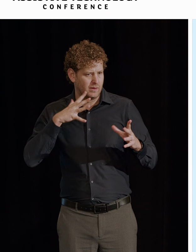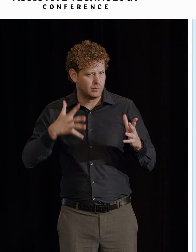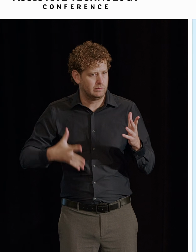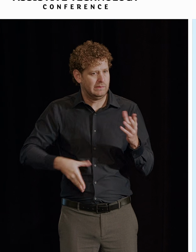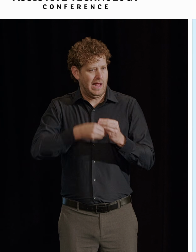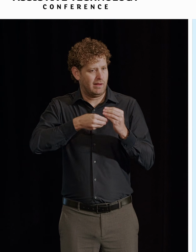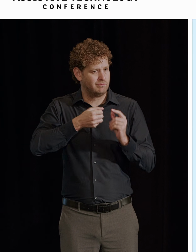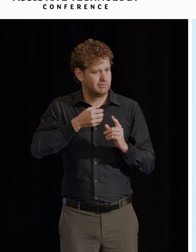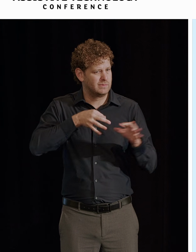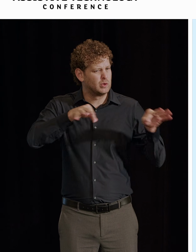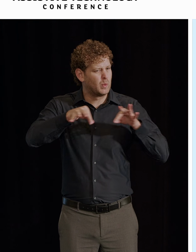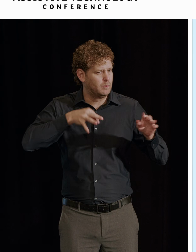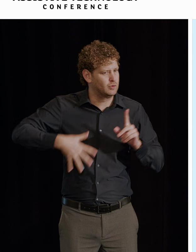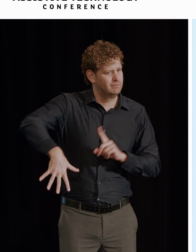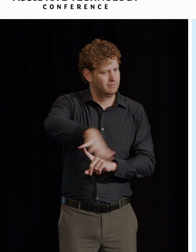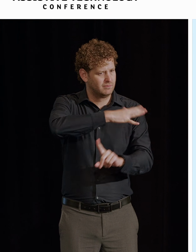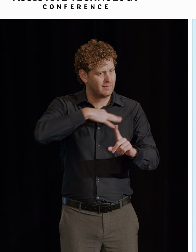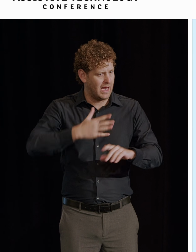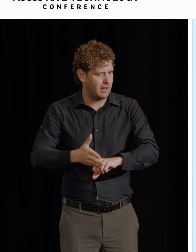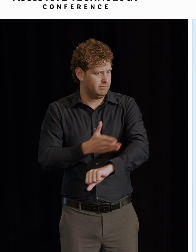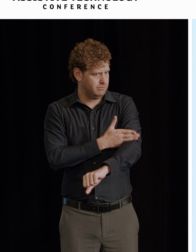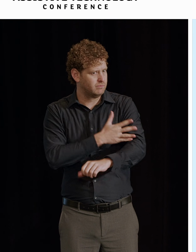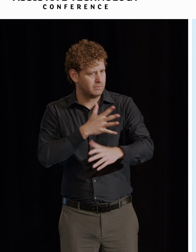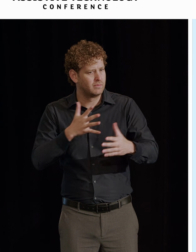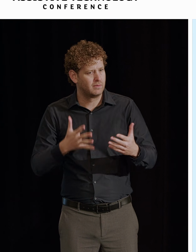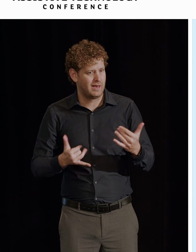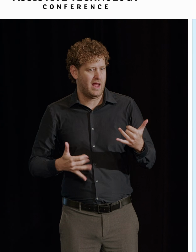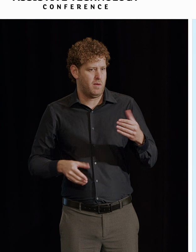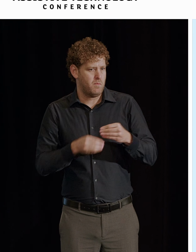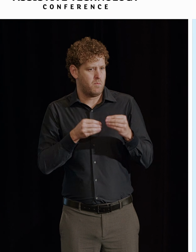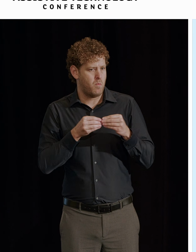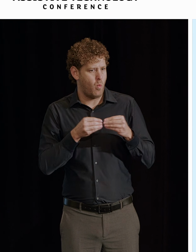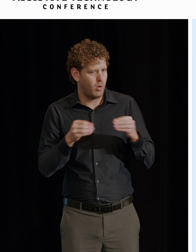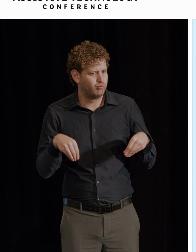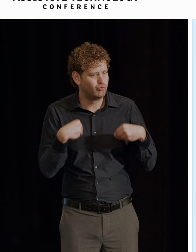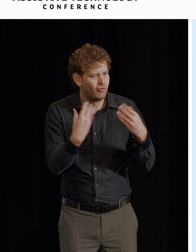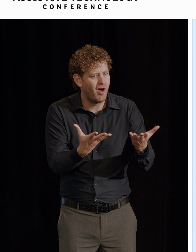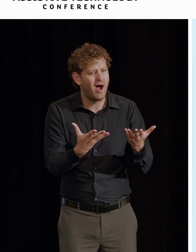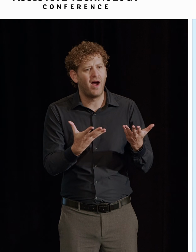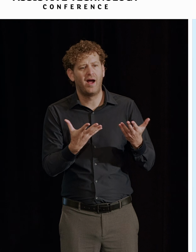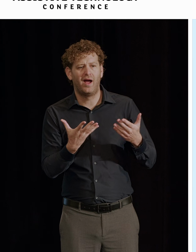enhancement which provides rich AI power descriptions of the world around you.